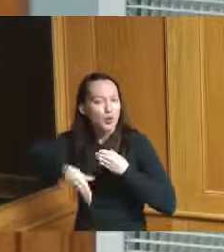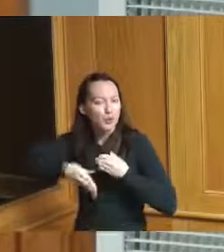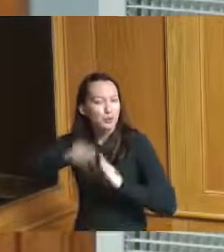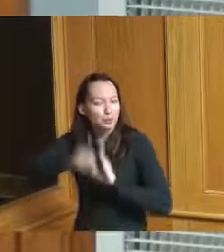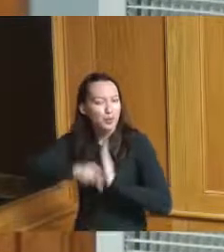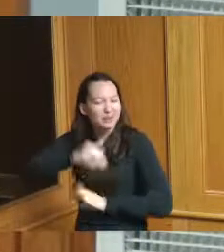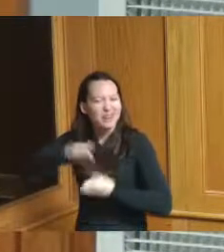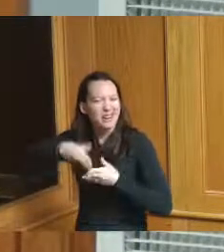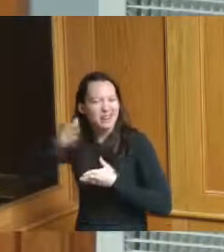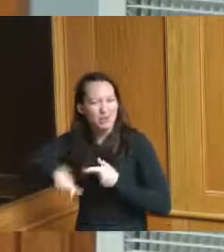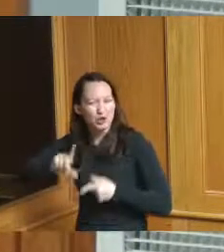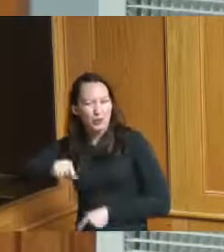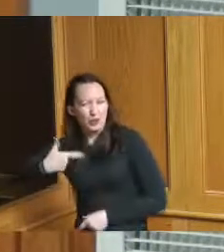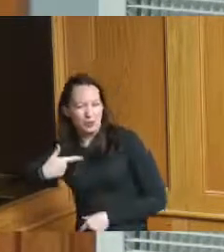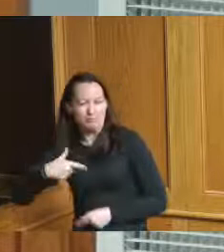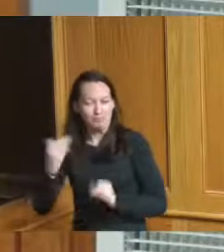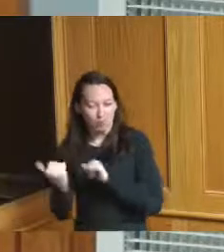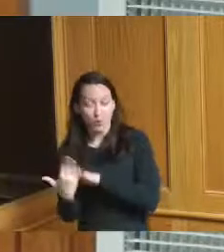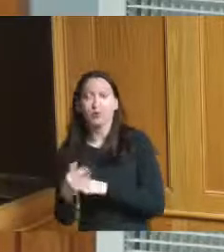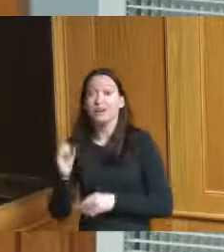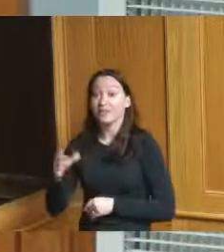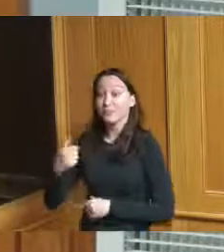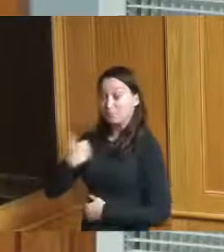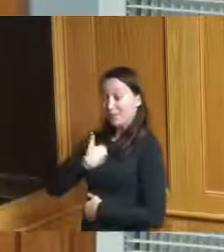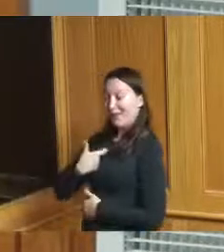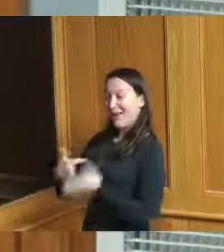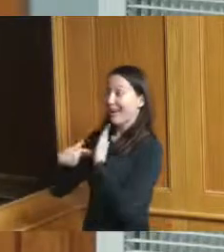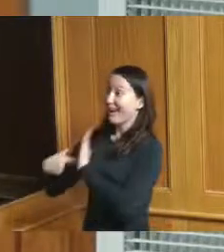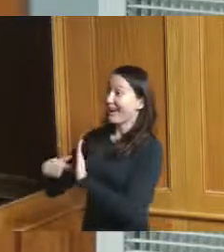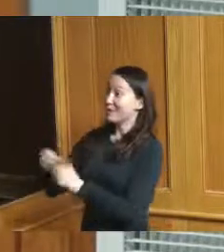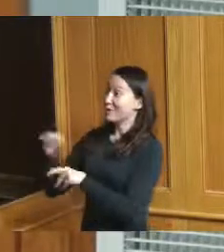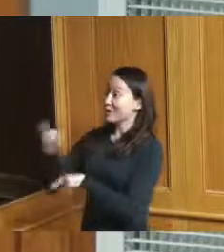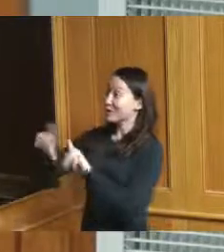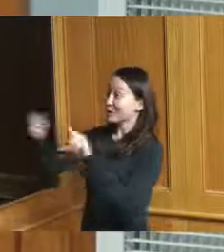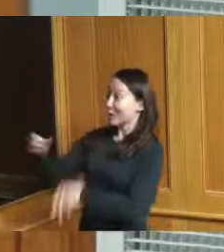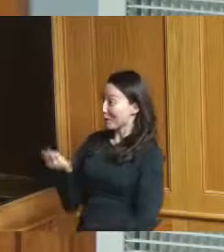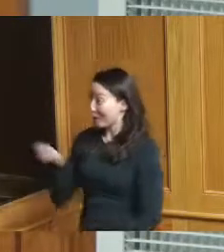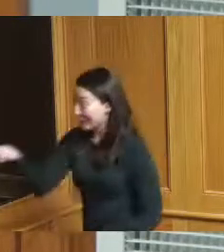that it was that way so if I presented myself and I shared insurance they would bill my insurance